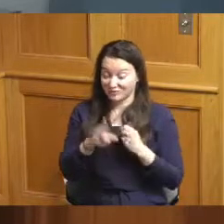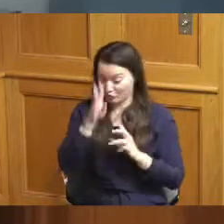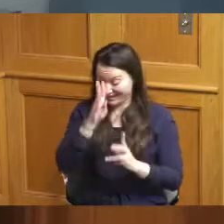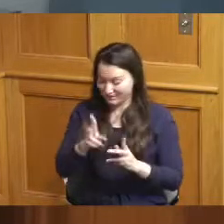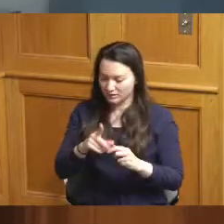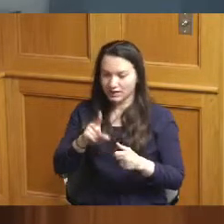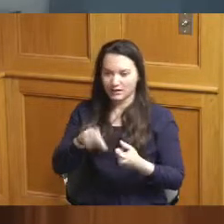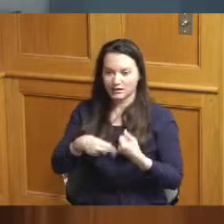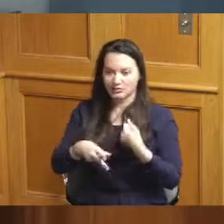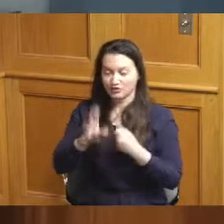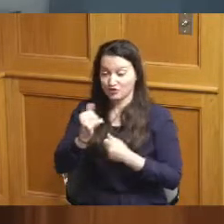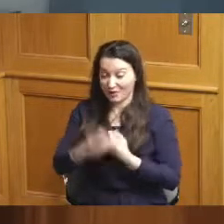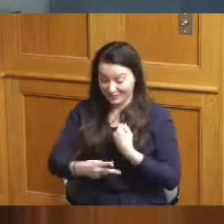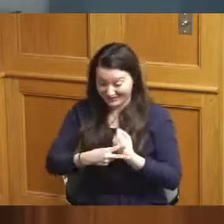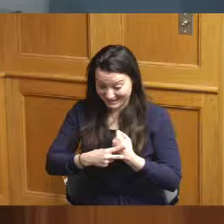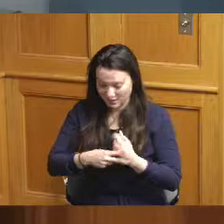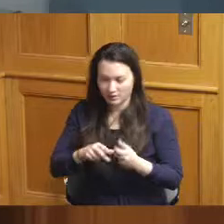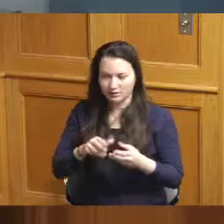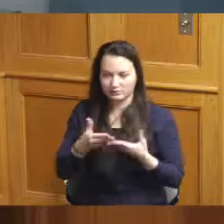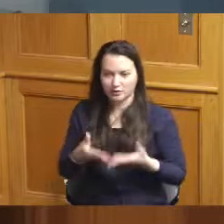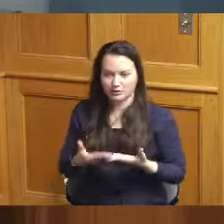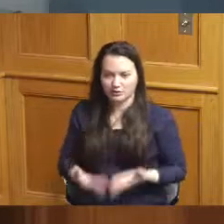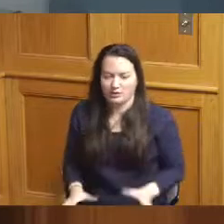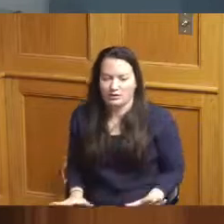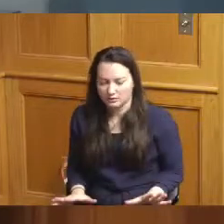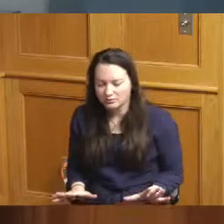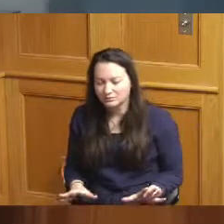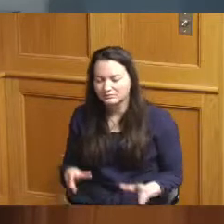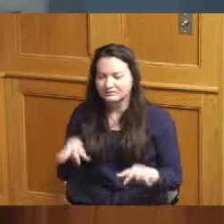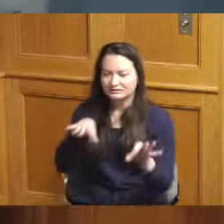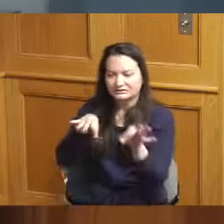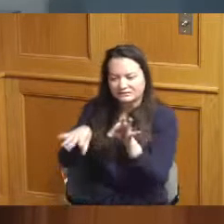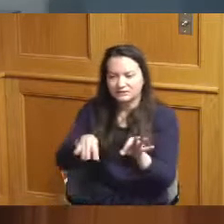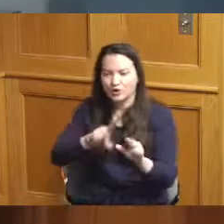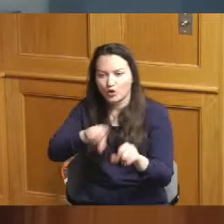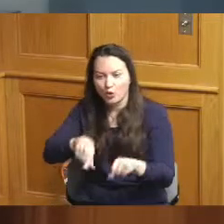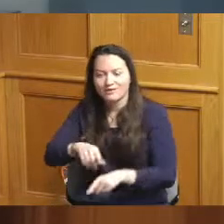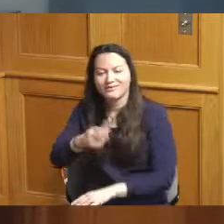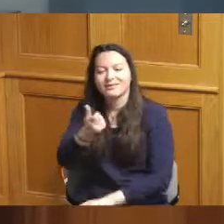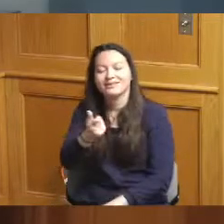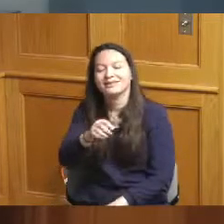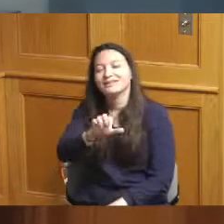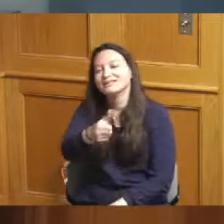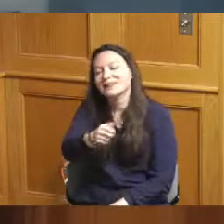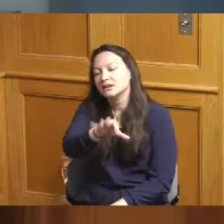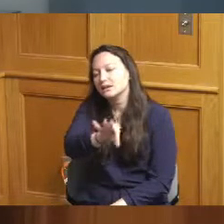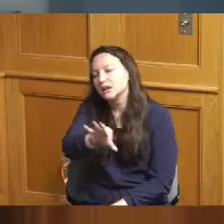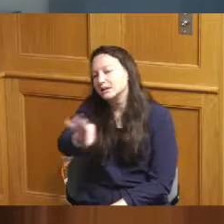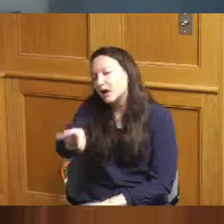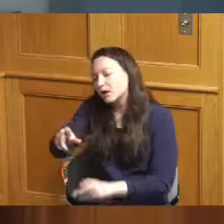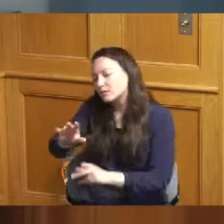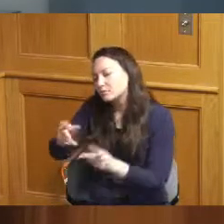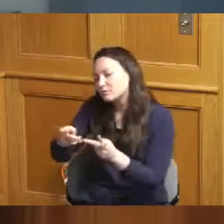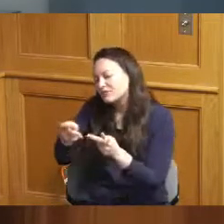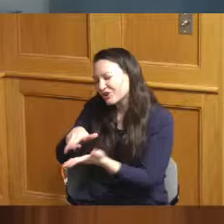they had retained and they told us that they went to a lot of 1099 positions the pandemic